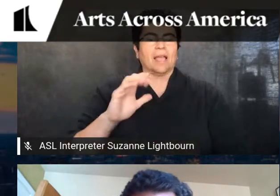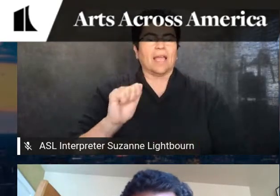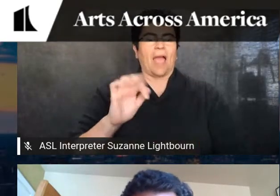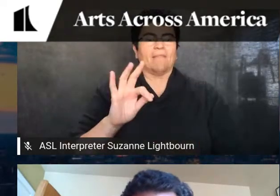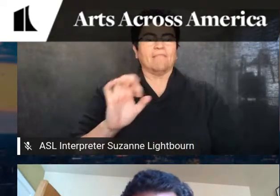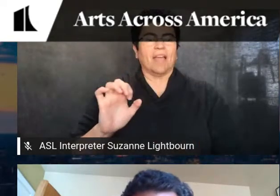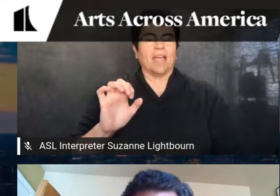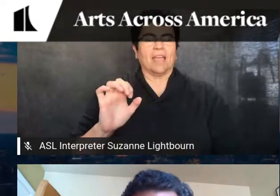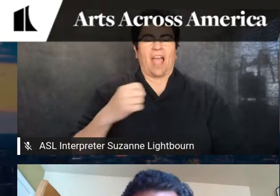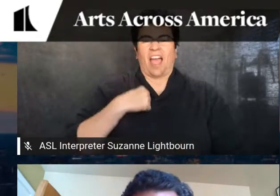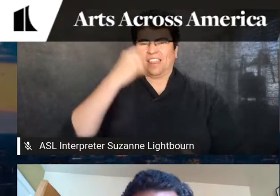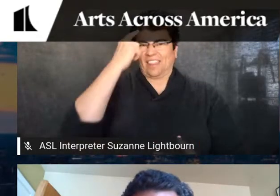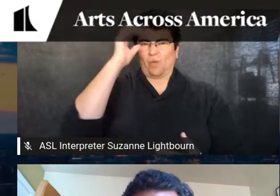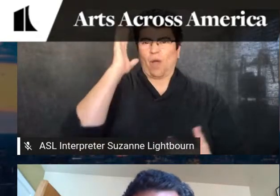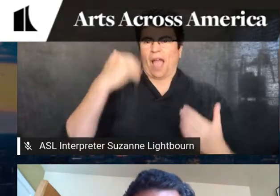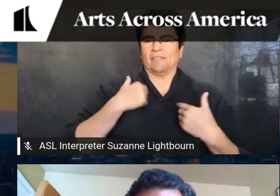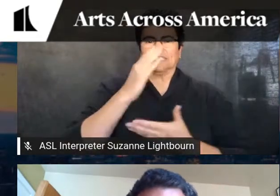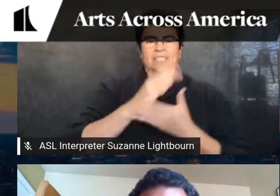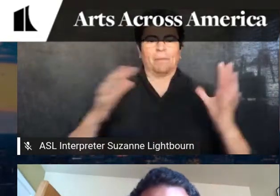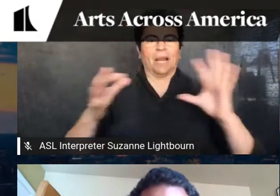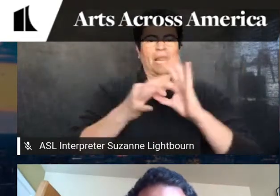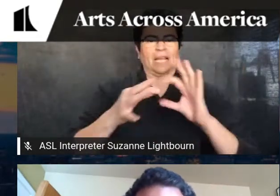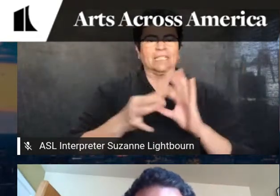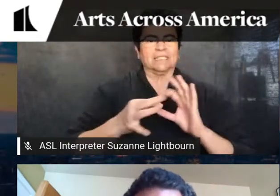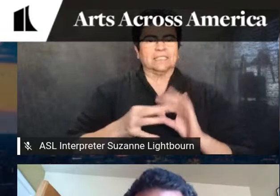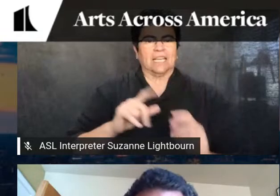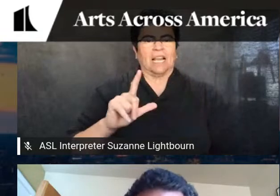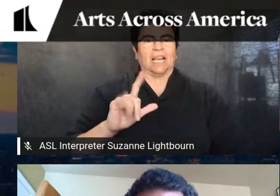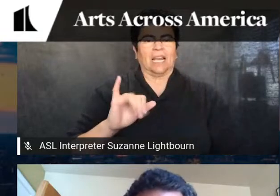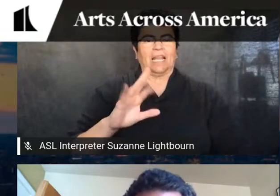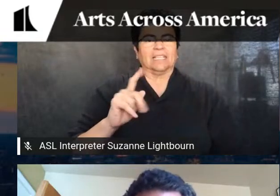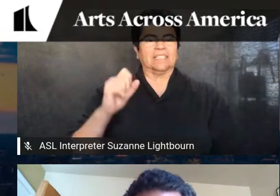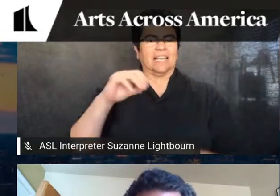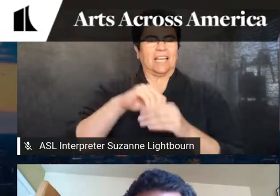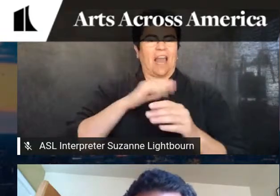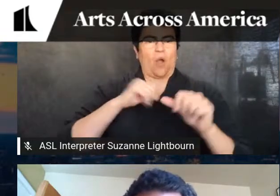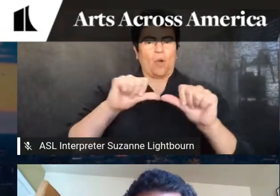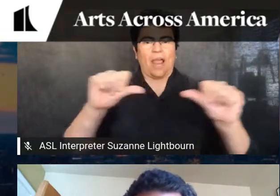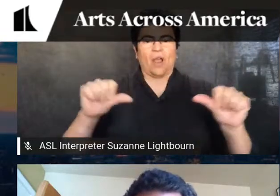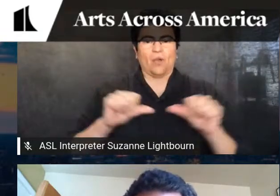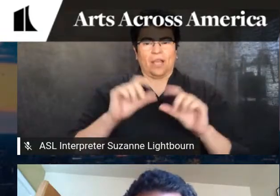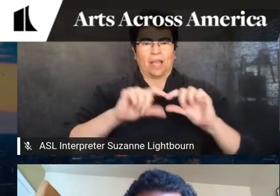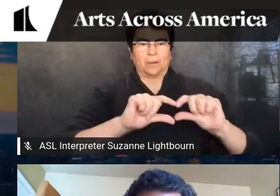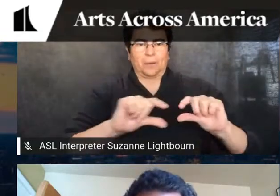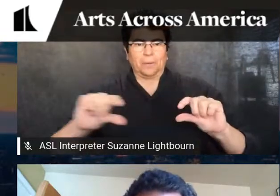I think we'll have some links in our area that you can make sure you tune in